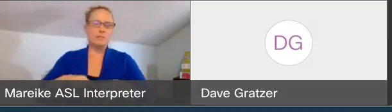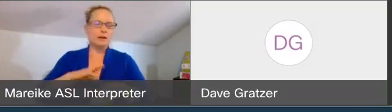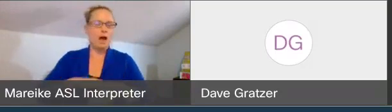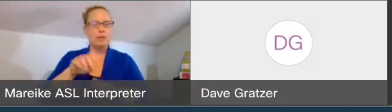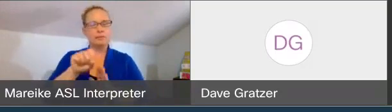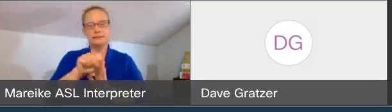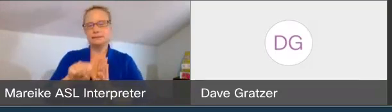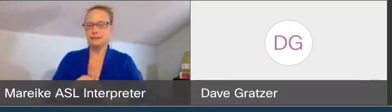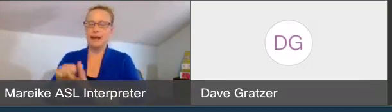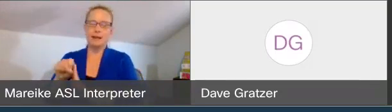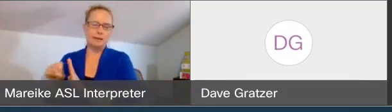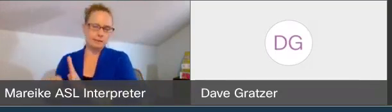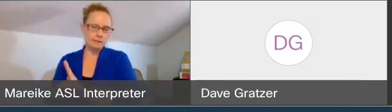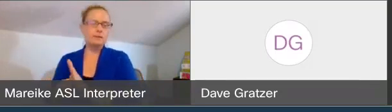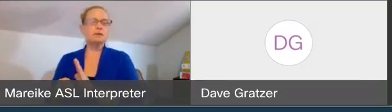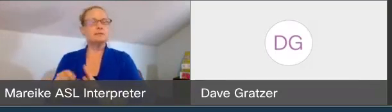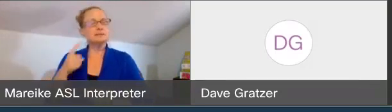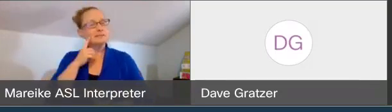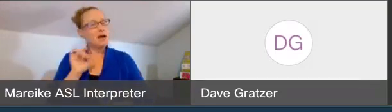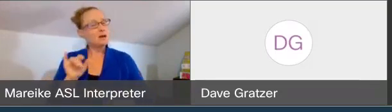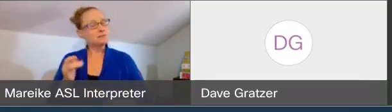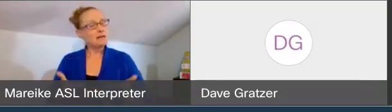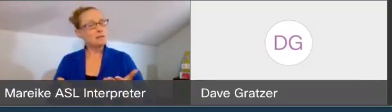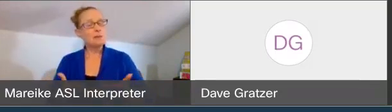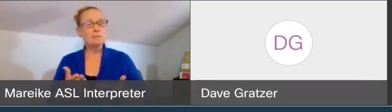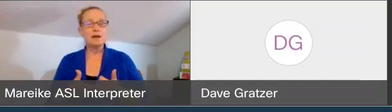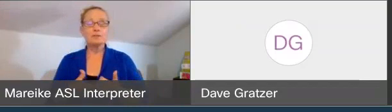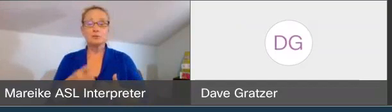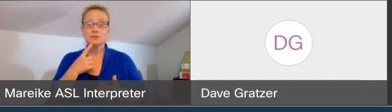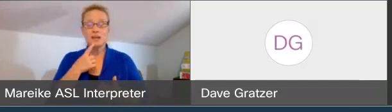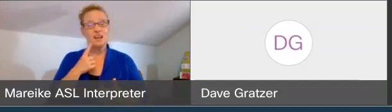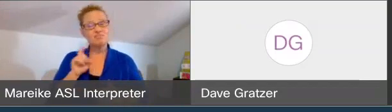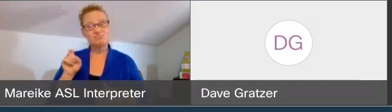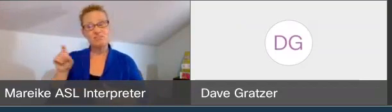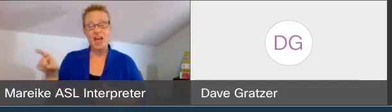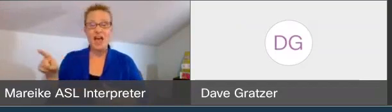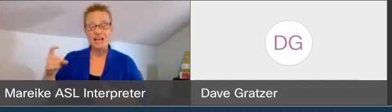it sounds like it might be useful to say, inquire at your mental health community,